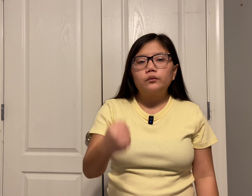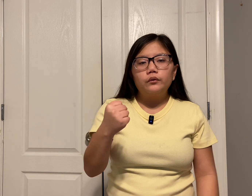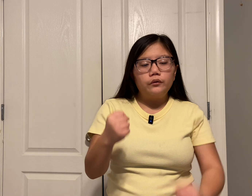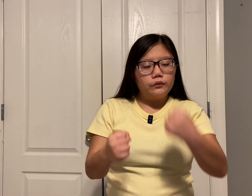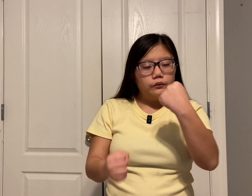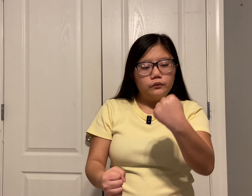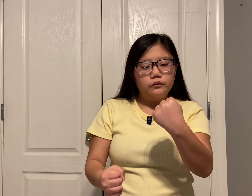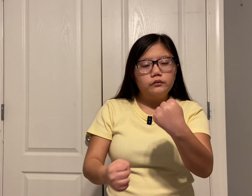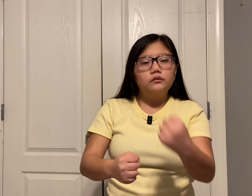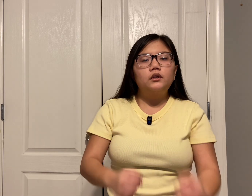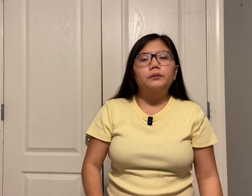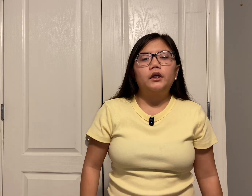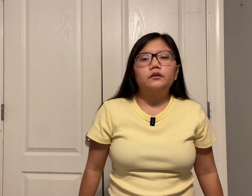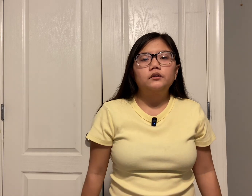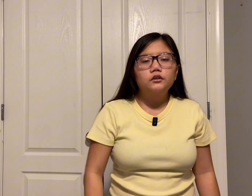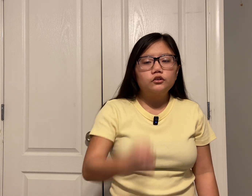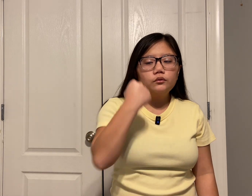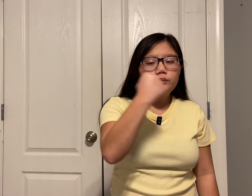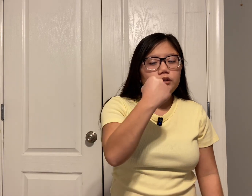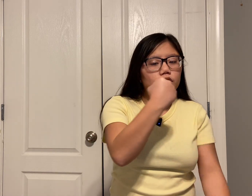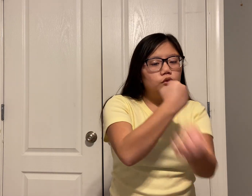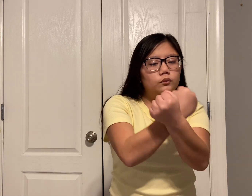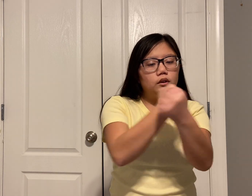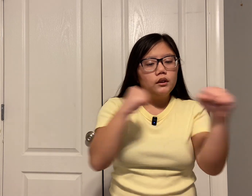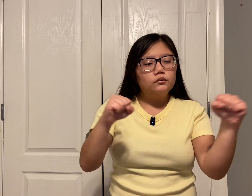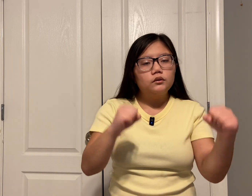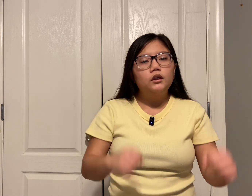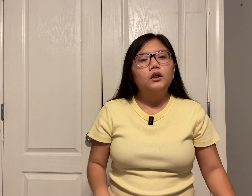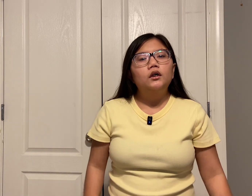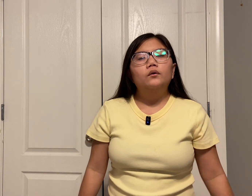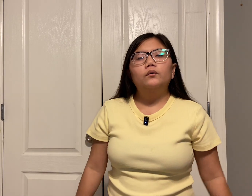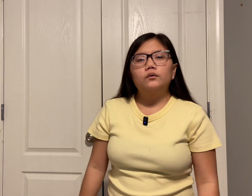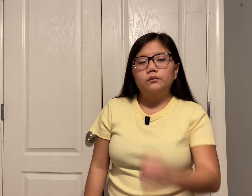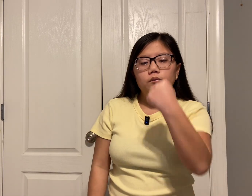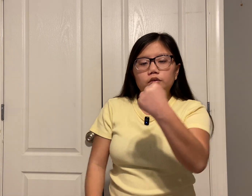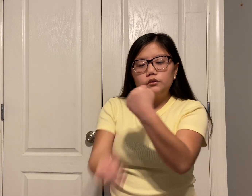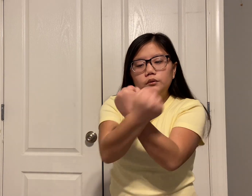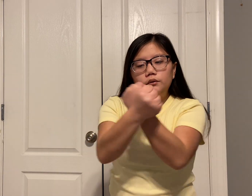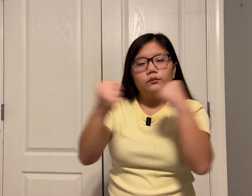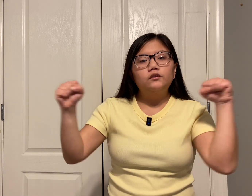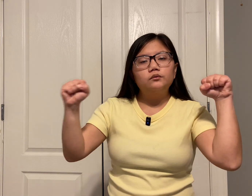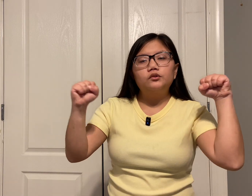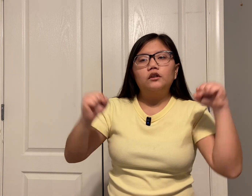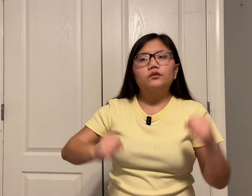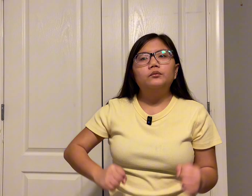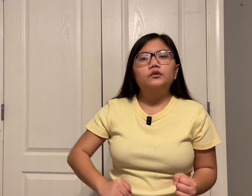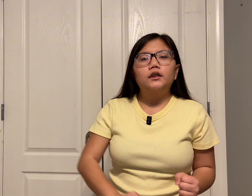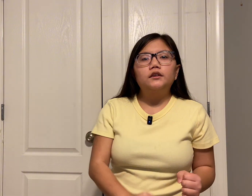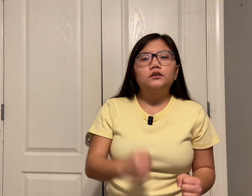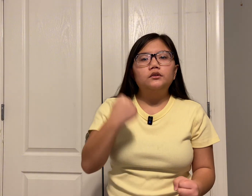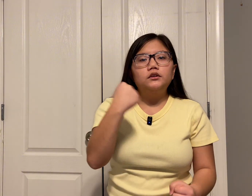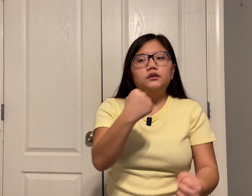Usually you would start with your dominant hand, one two out or one two out. Whatever's most comfortable do that.